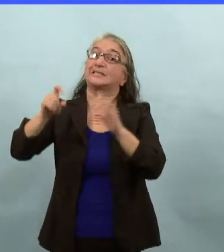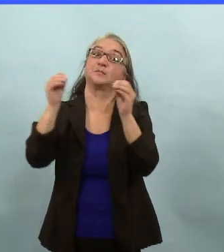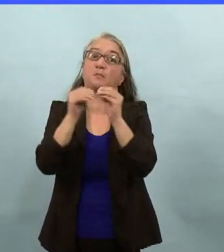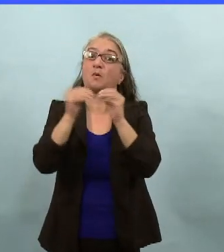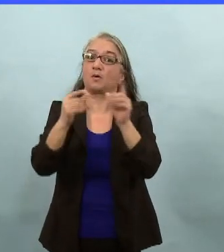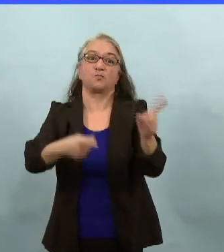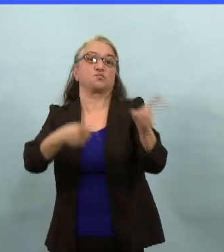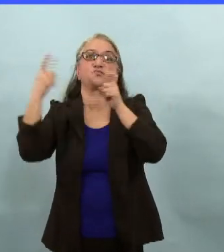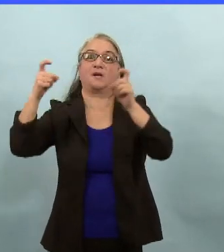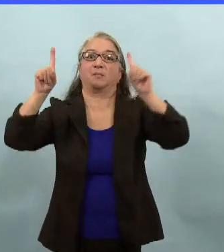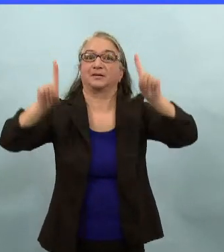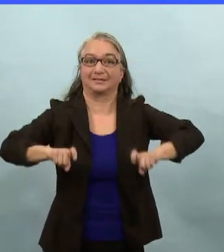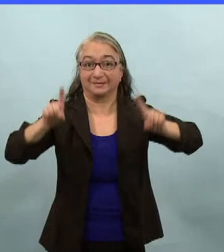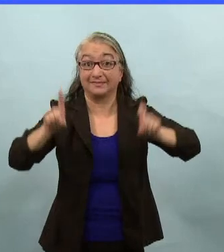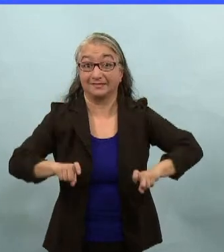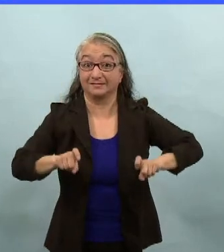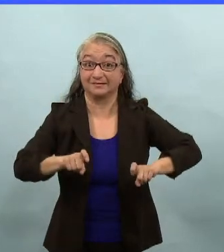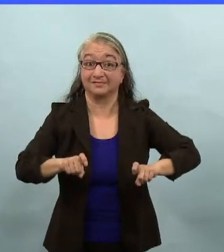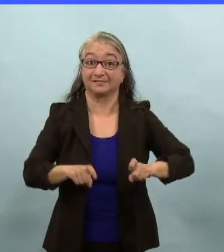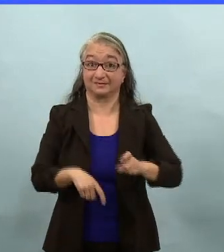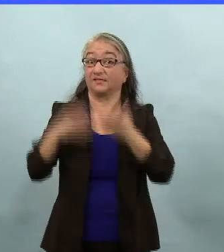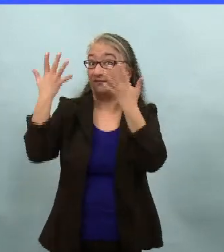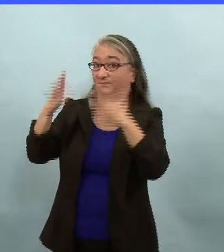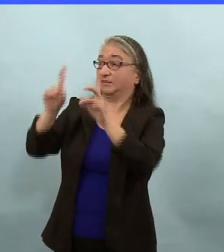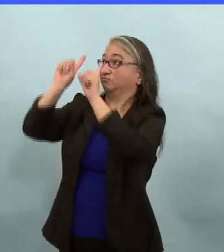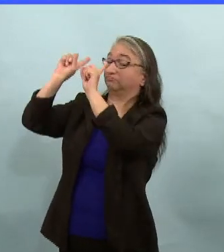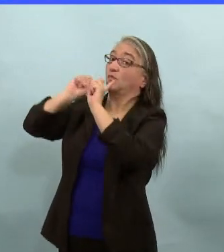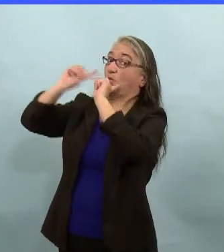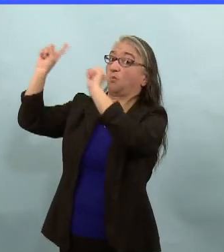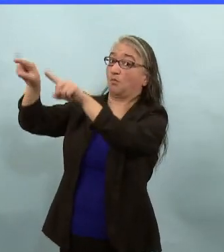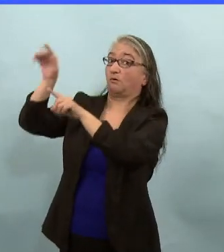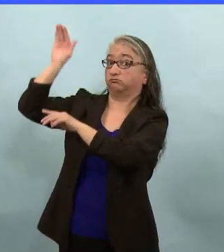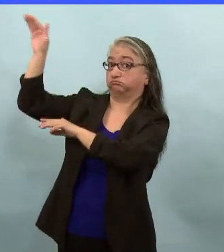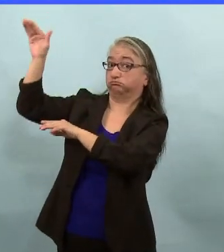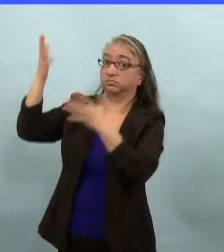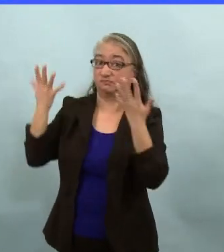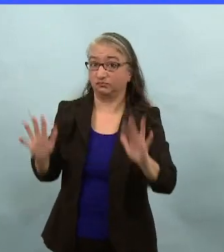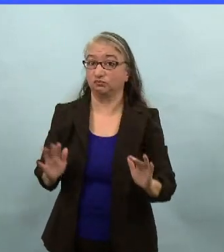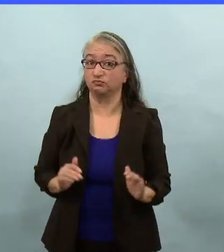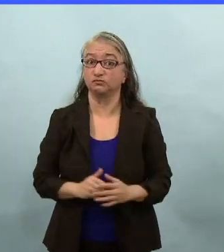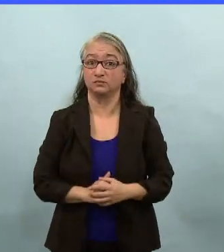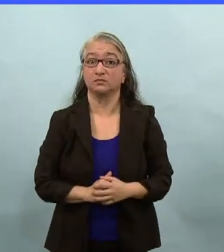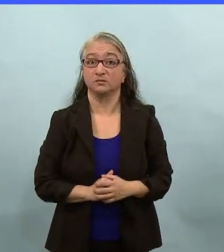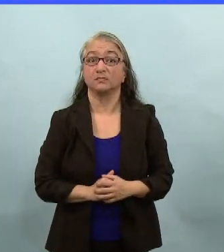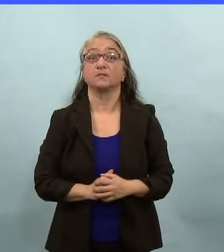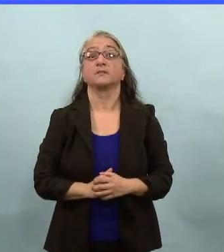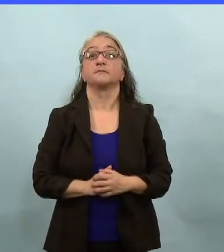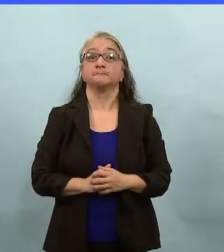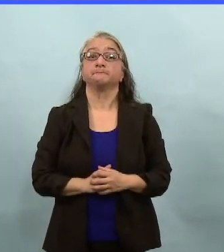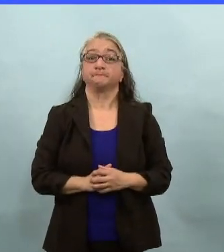uh for more uh for more uh rapid antigens hess so um i know it's there's a there's a supply